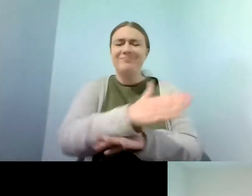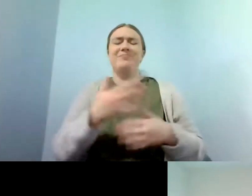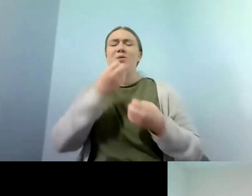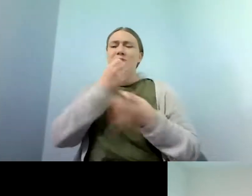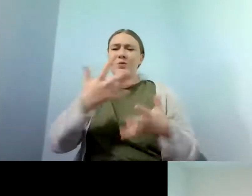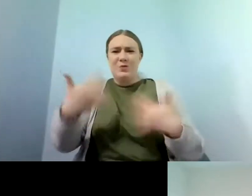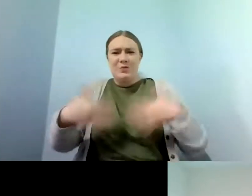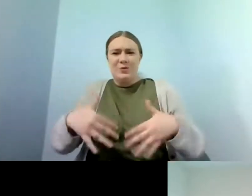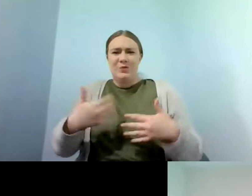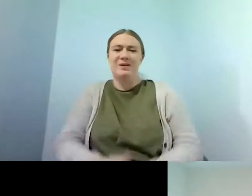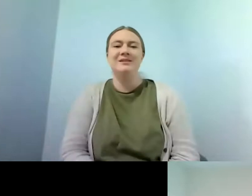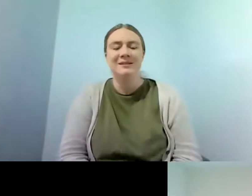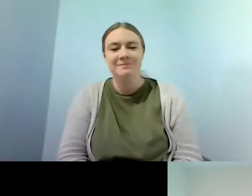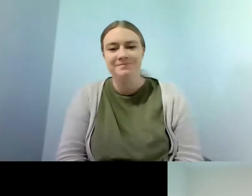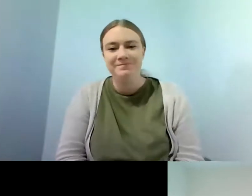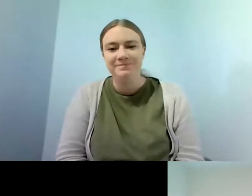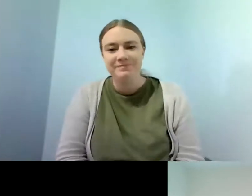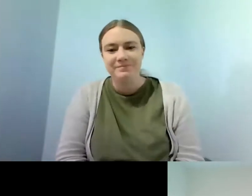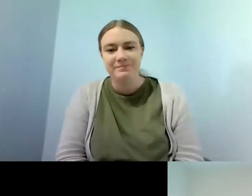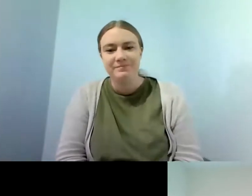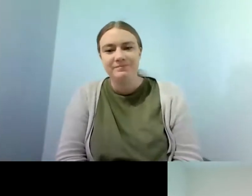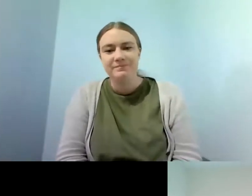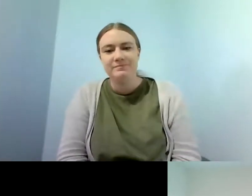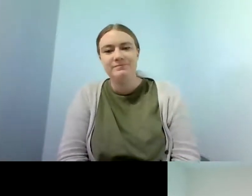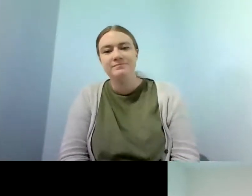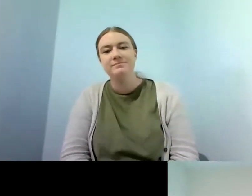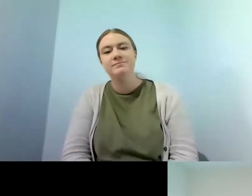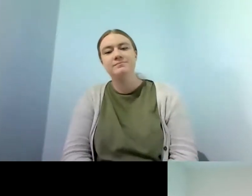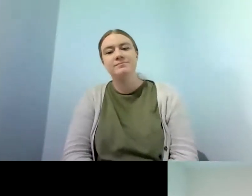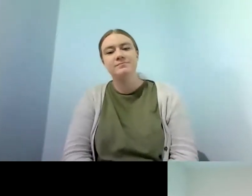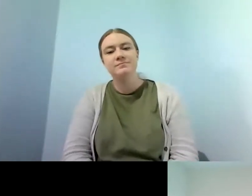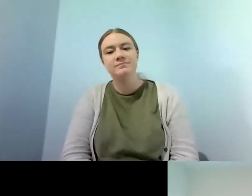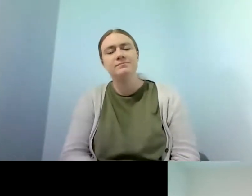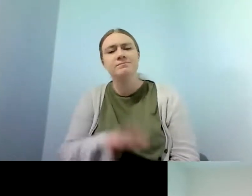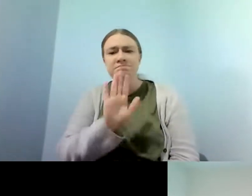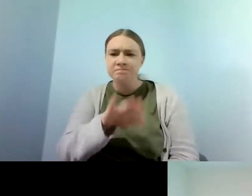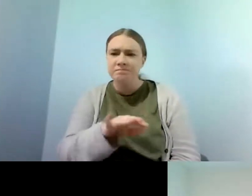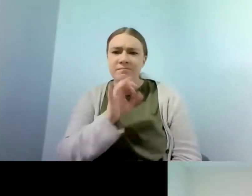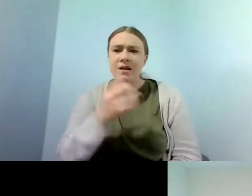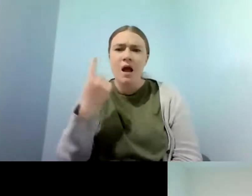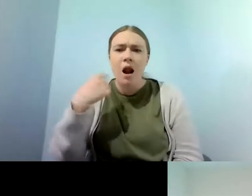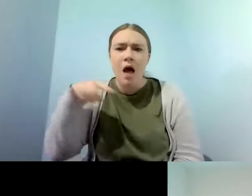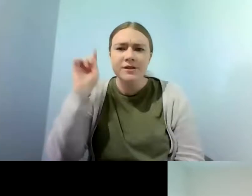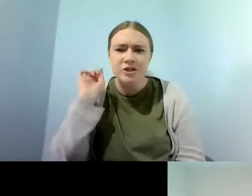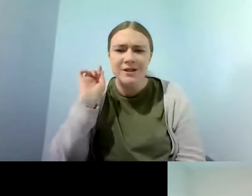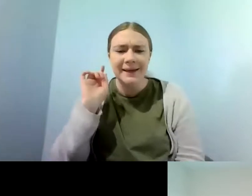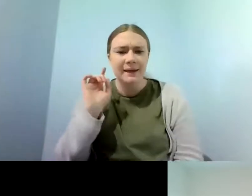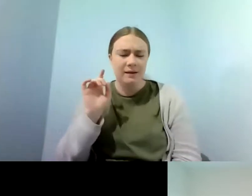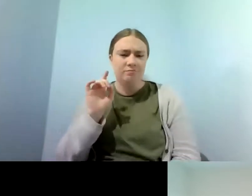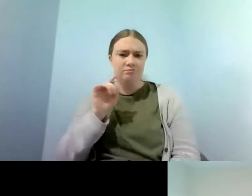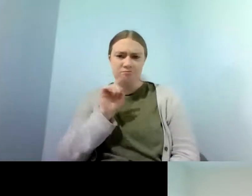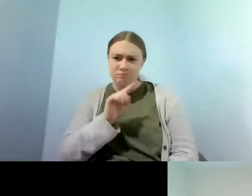over the notch um sort of on the question of last year was was any data able to be collected last